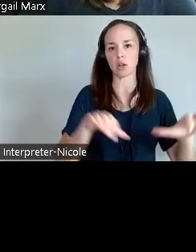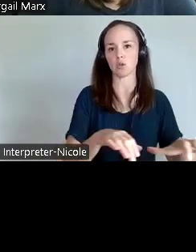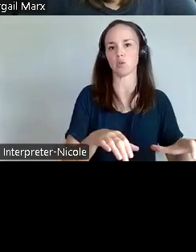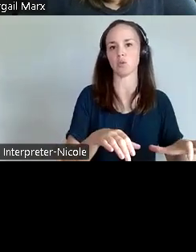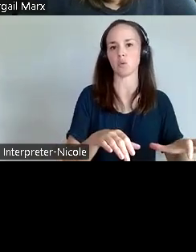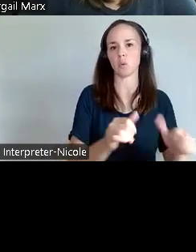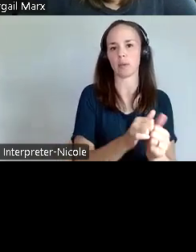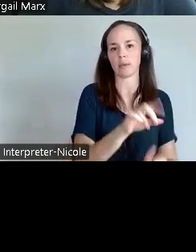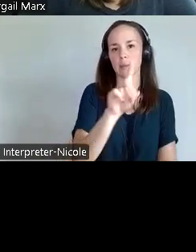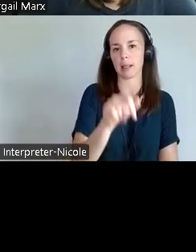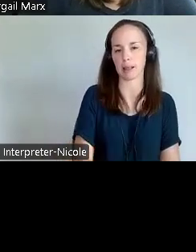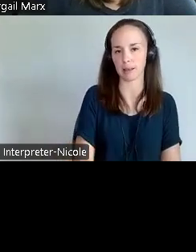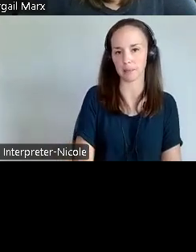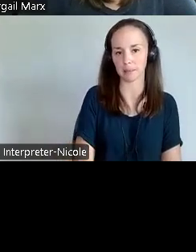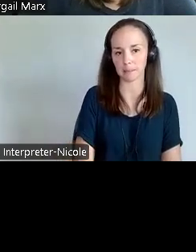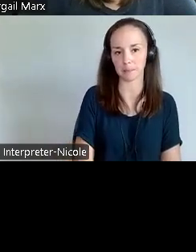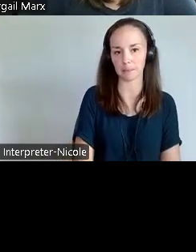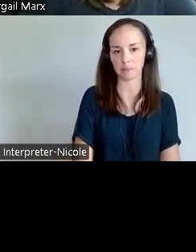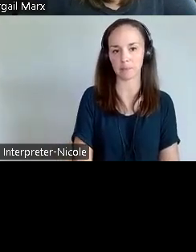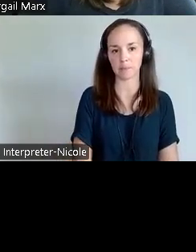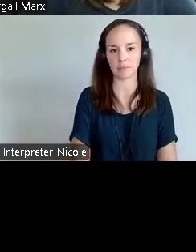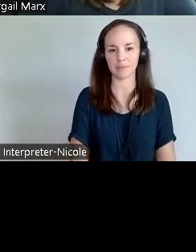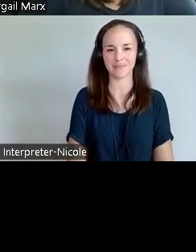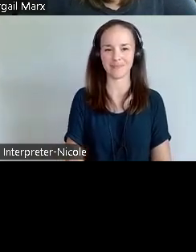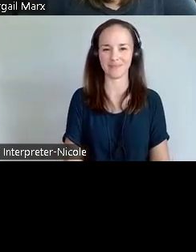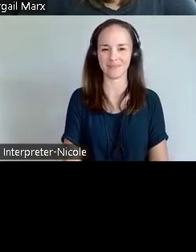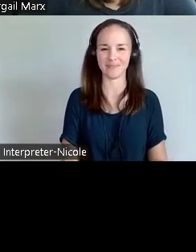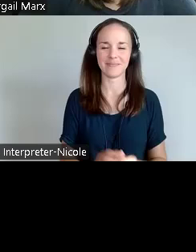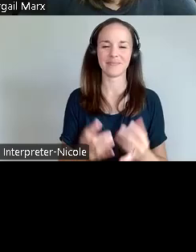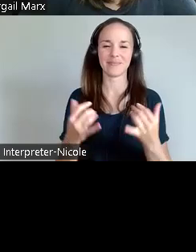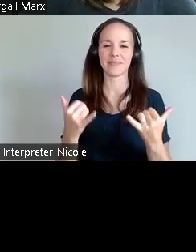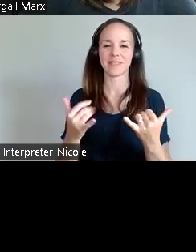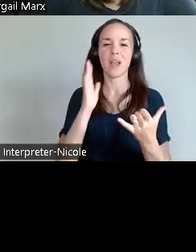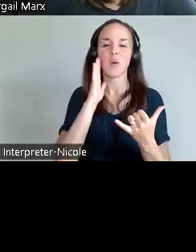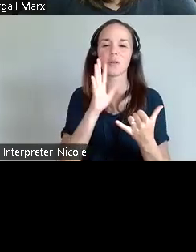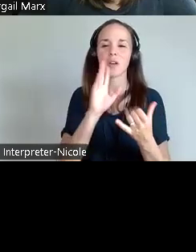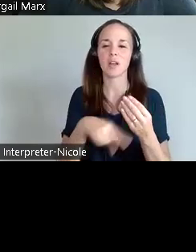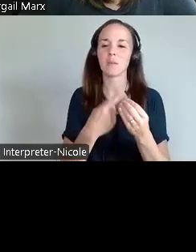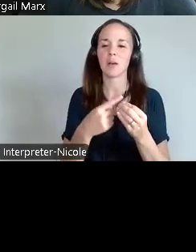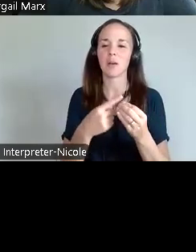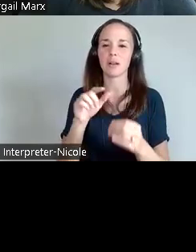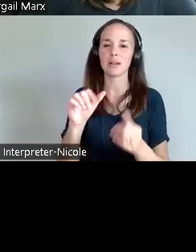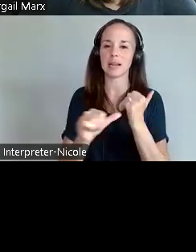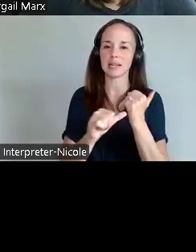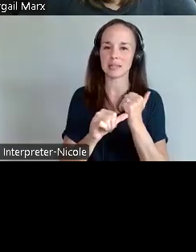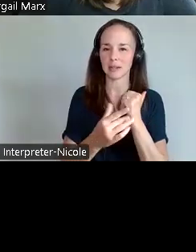So we're going to talk a little bit more just about what are assistive AAC or augmentative